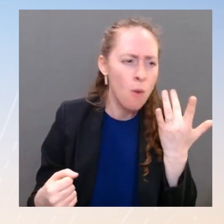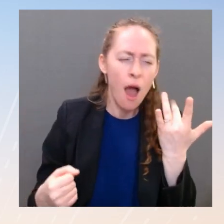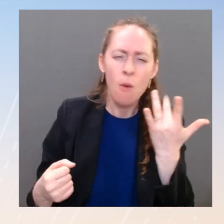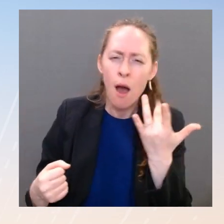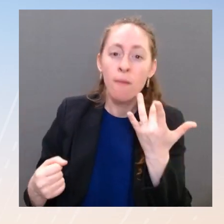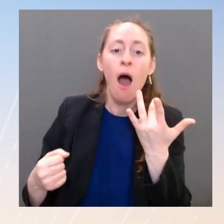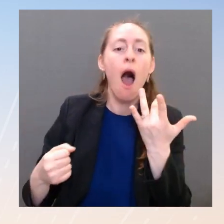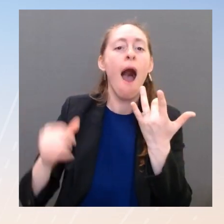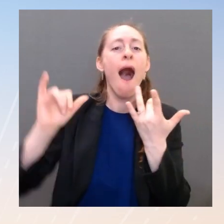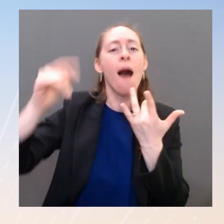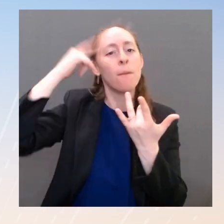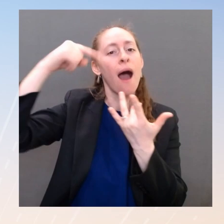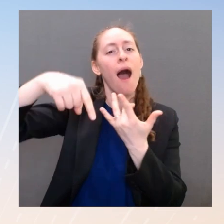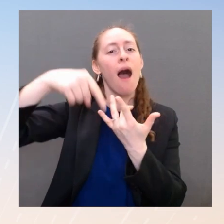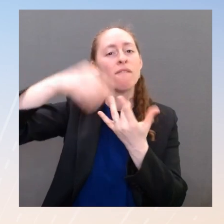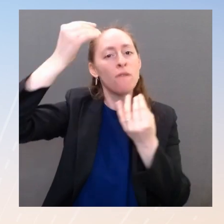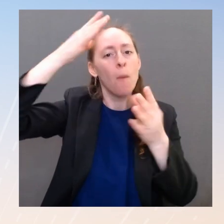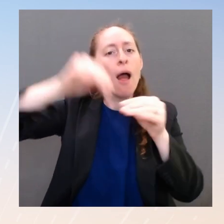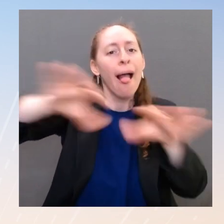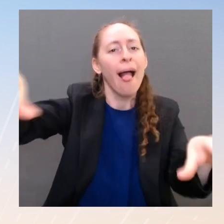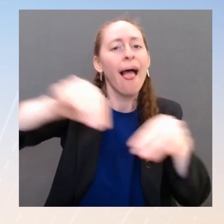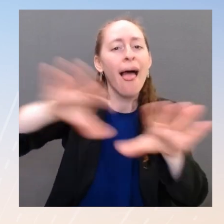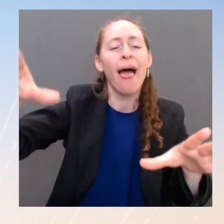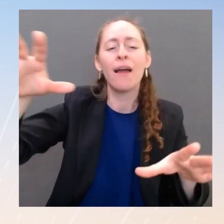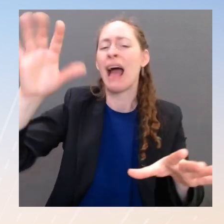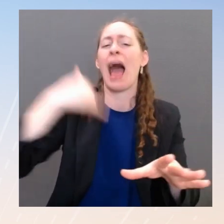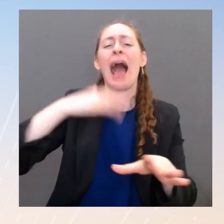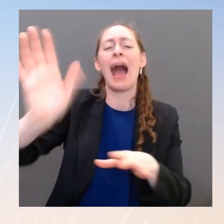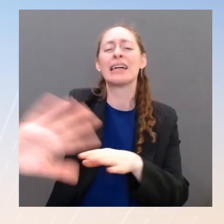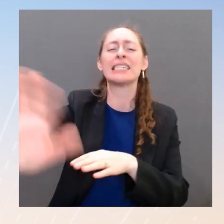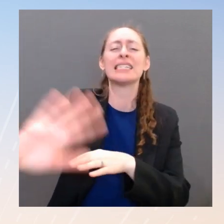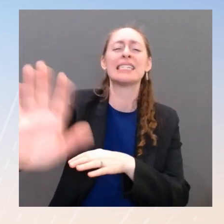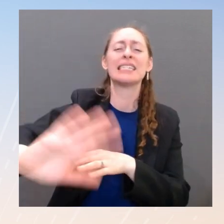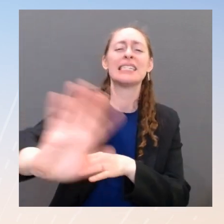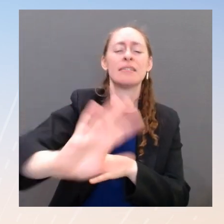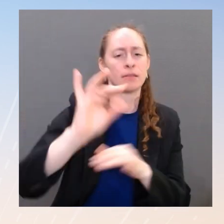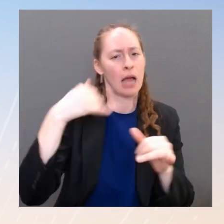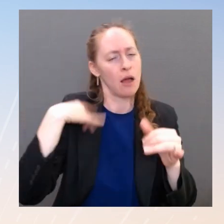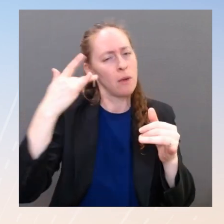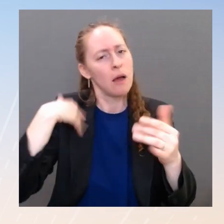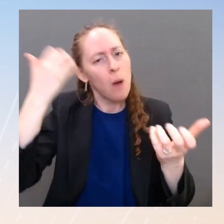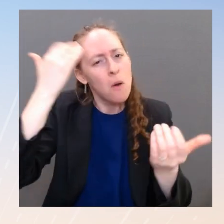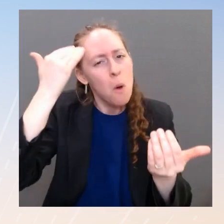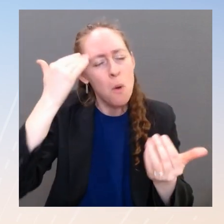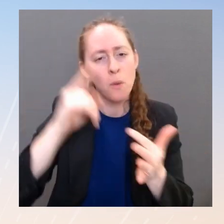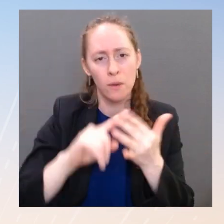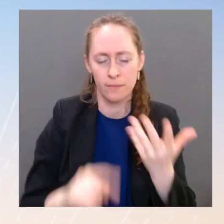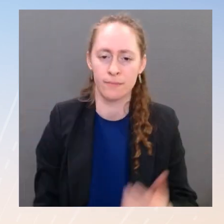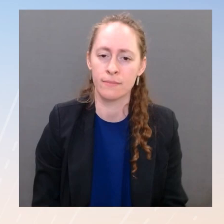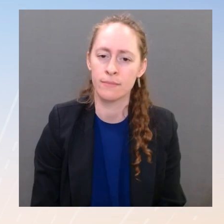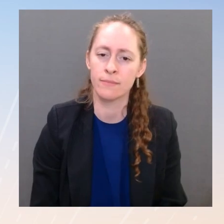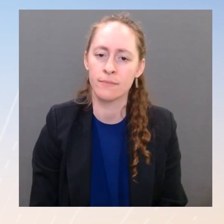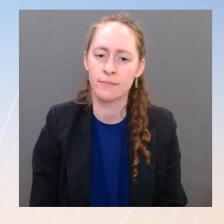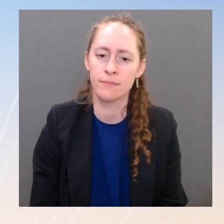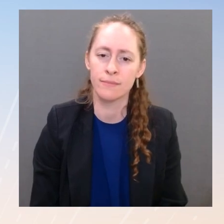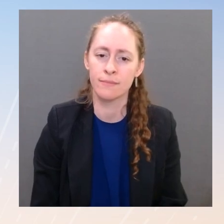of what the President wants out of this, does he want the people on this board to start censoring information that is not helpful to him?